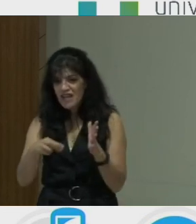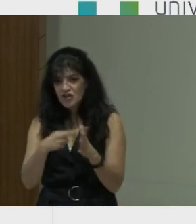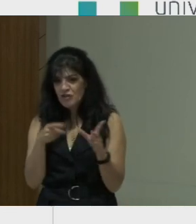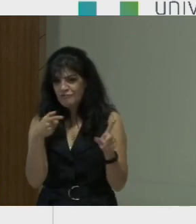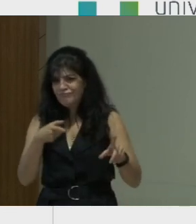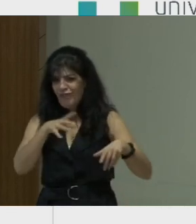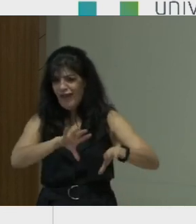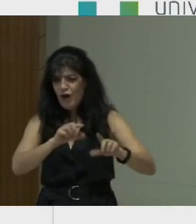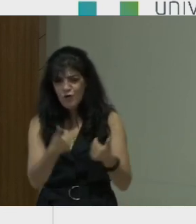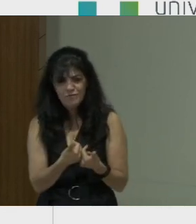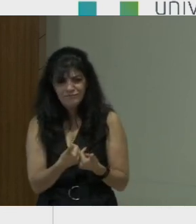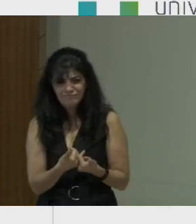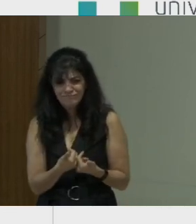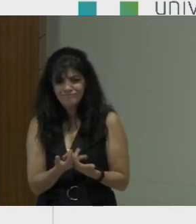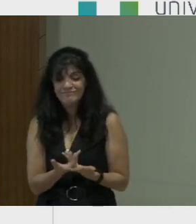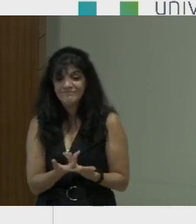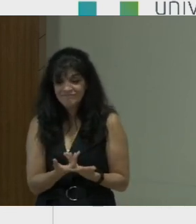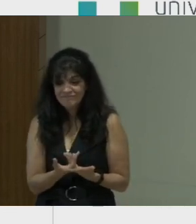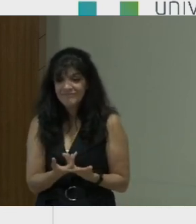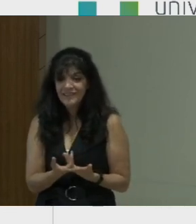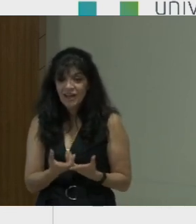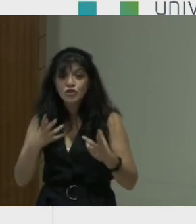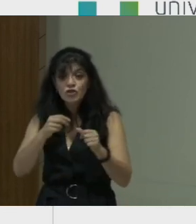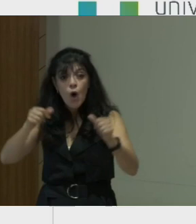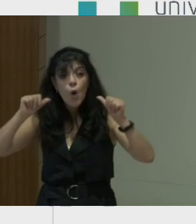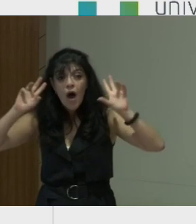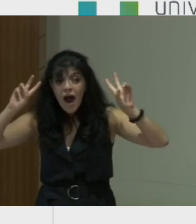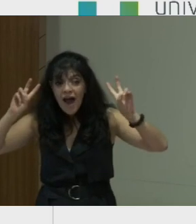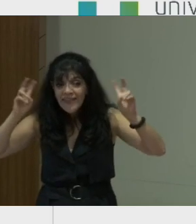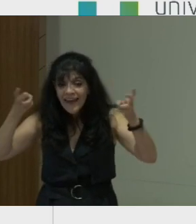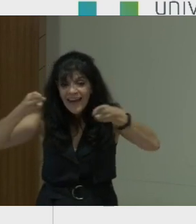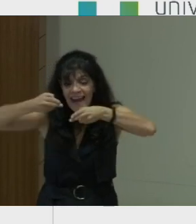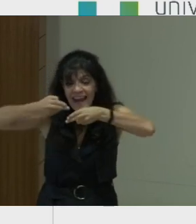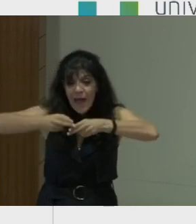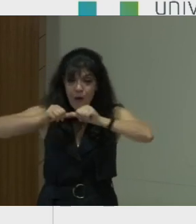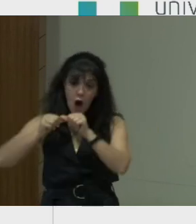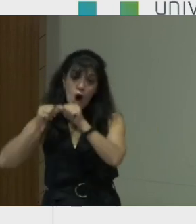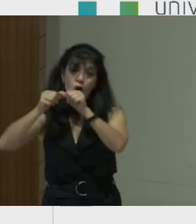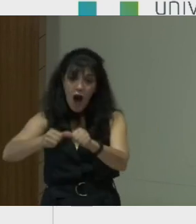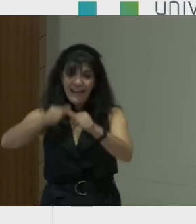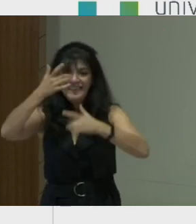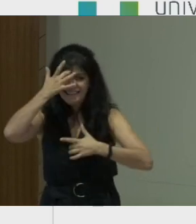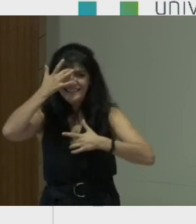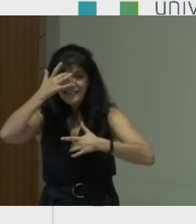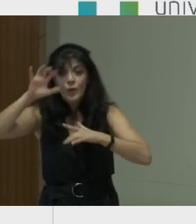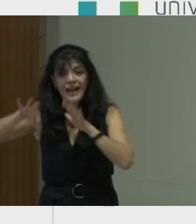So you see that the frame of chronic disease in some way leads us to